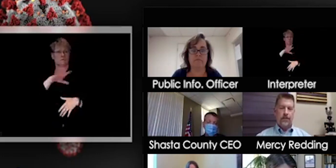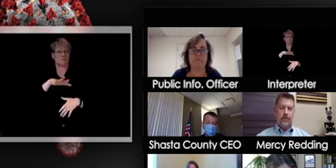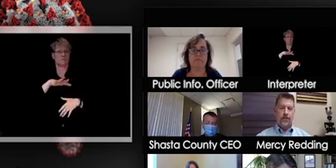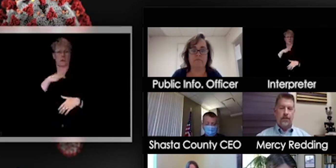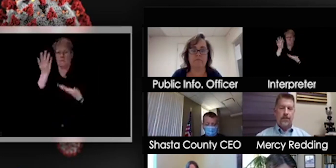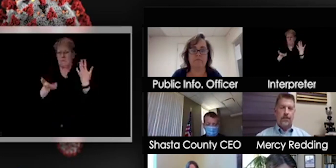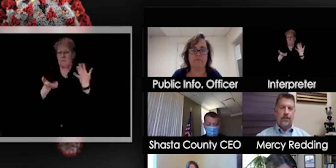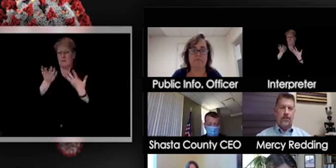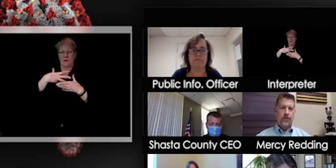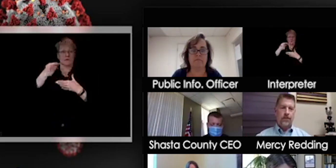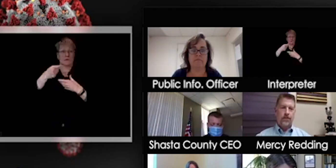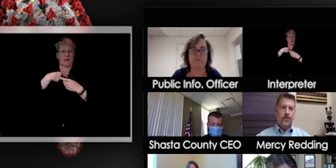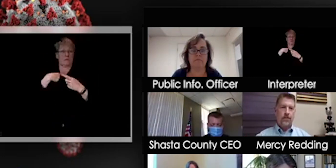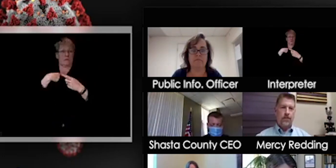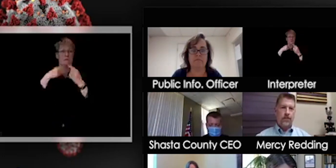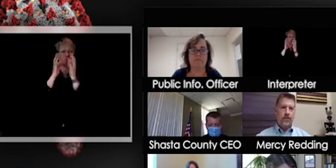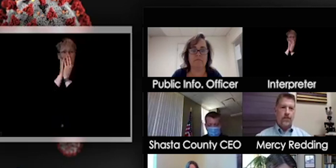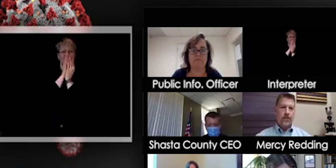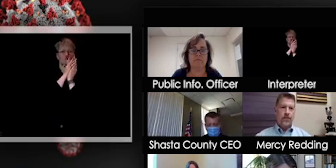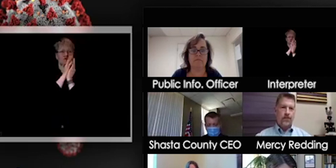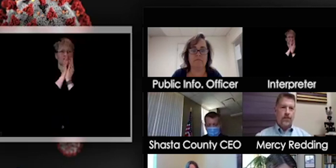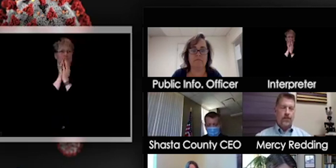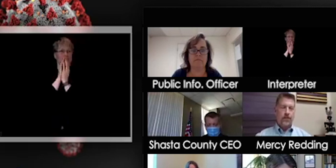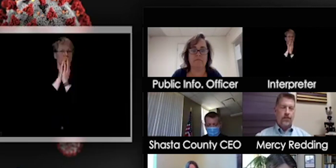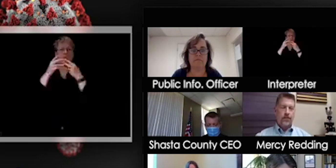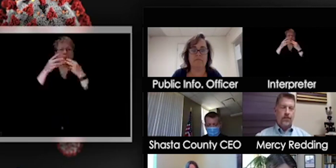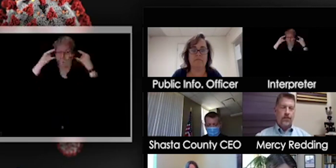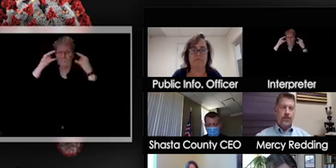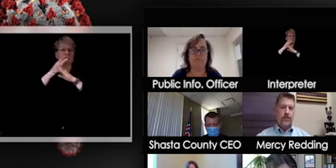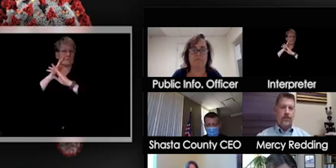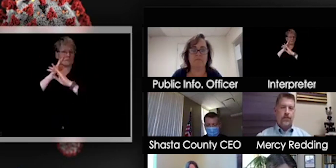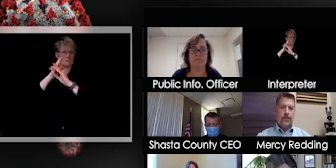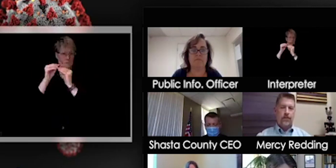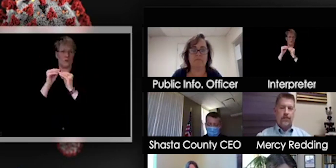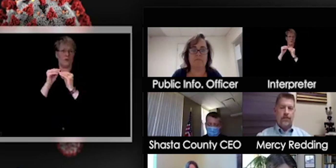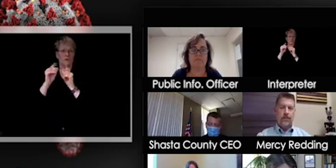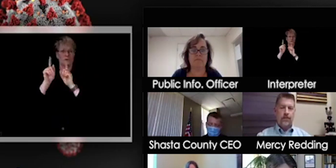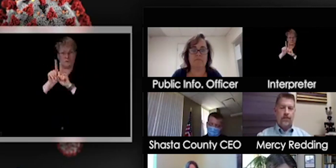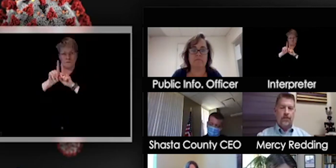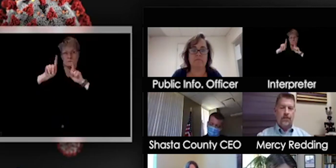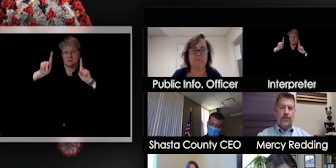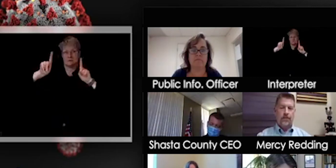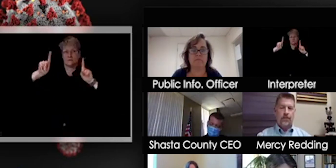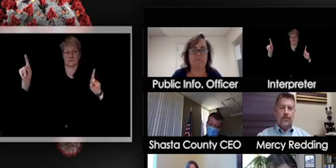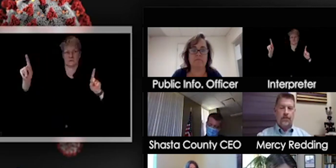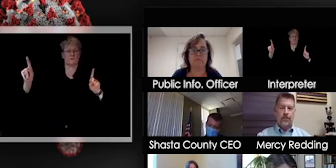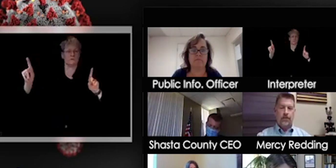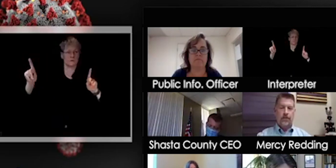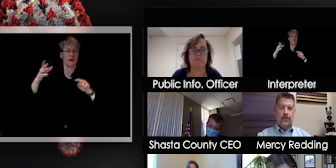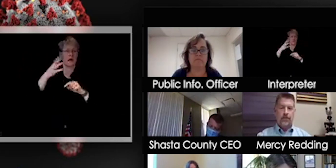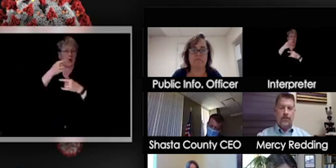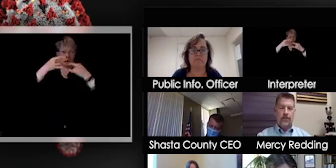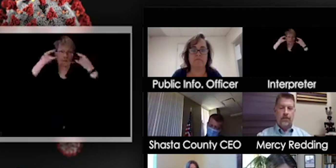around you and so physically distancing yourself and wearing a mask are additive and so both